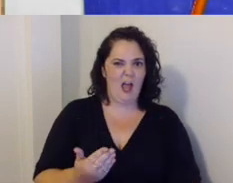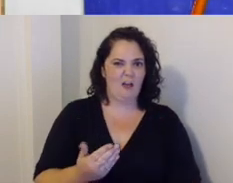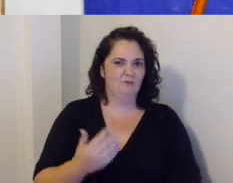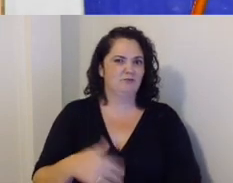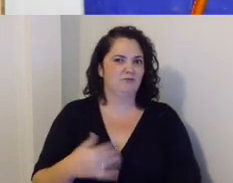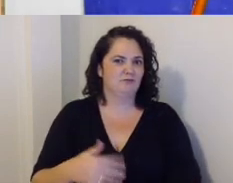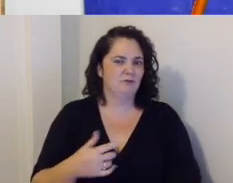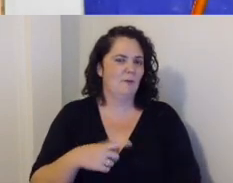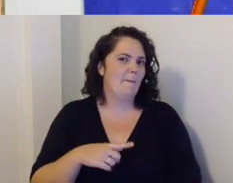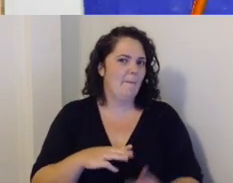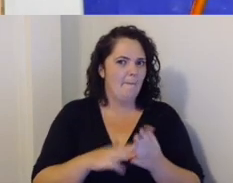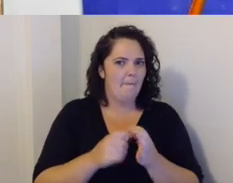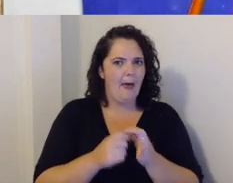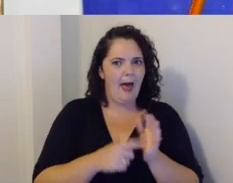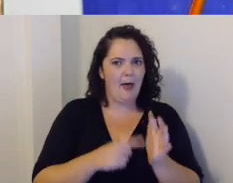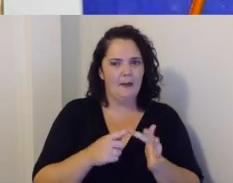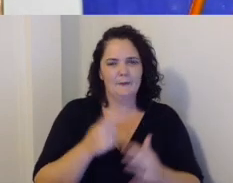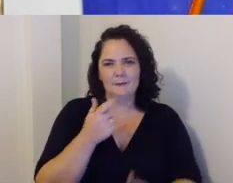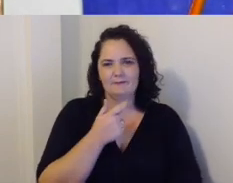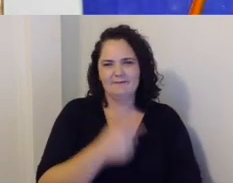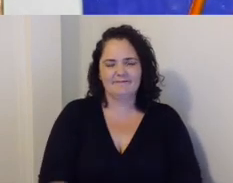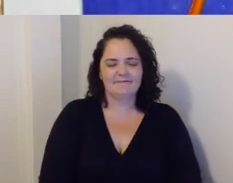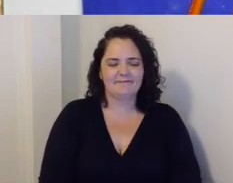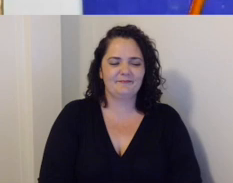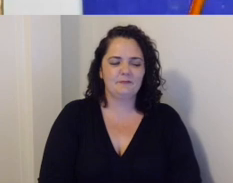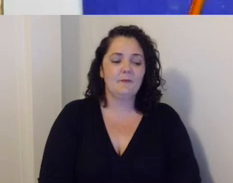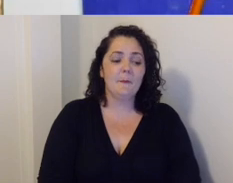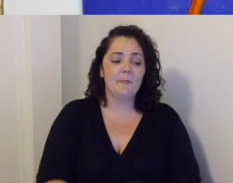are different grades, don't get me wrong, I'm being uh I'm being a little flip about that but there